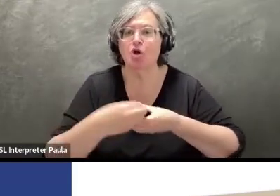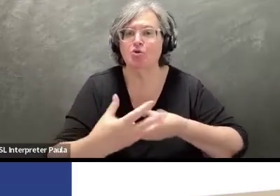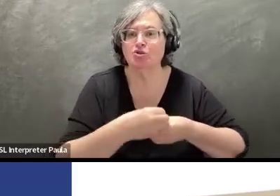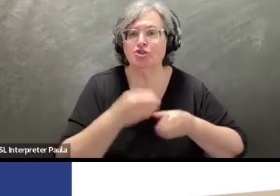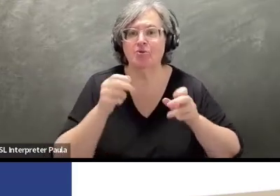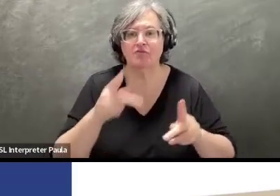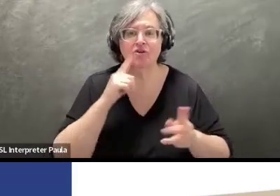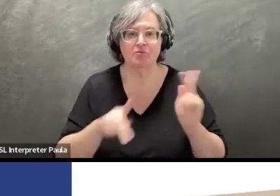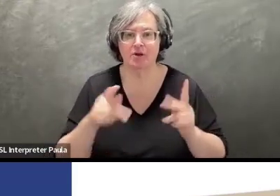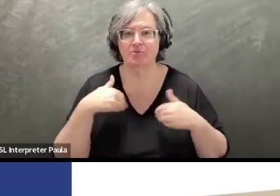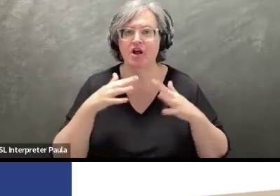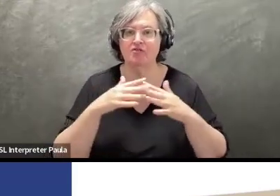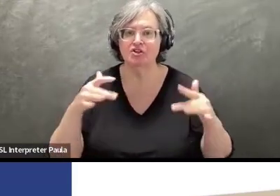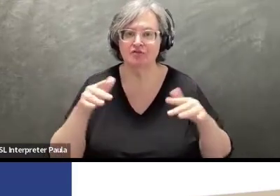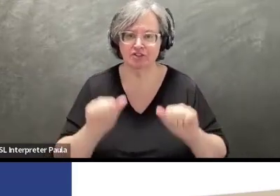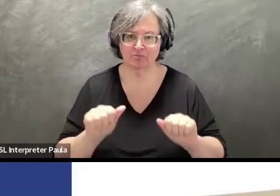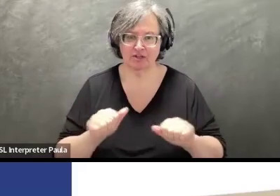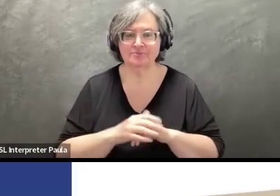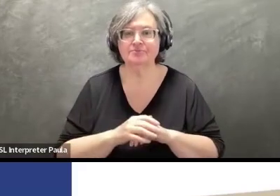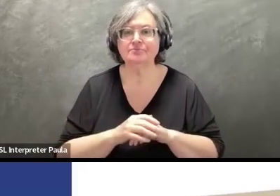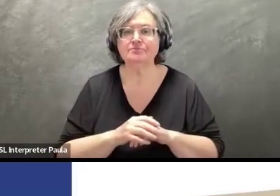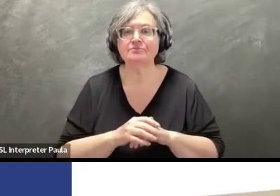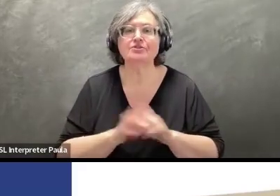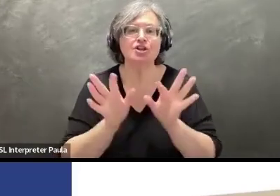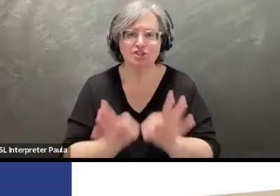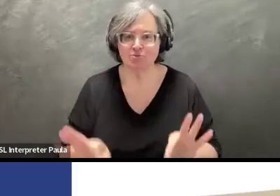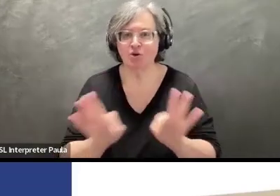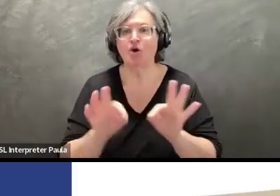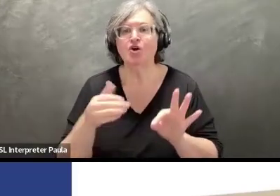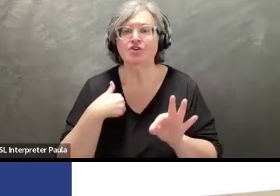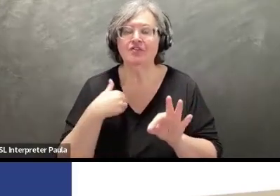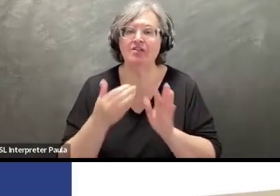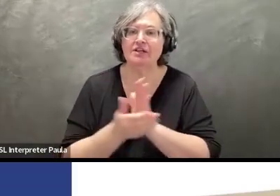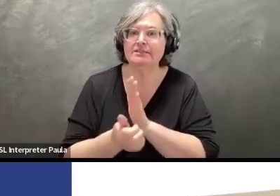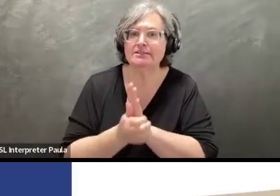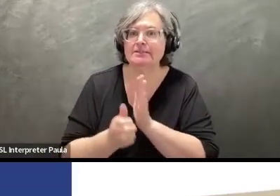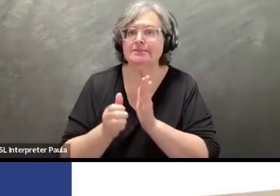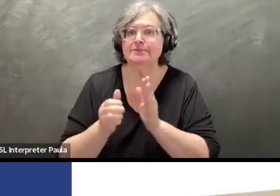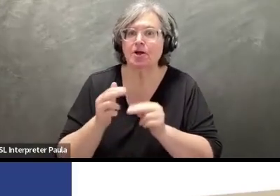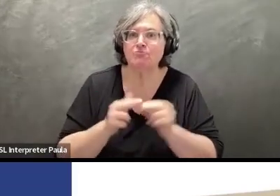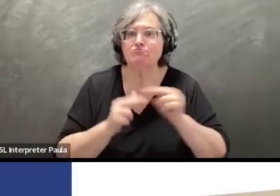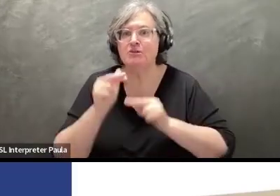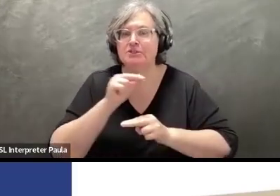people with diverse abilities. It is important to have those skill building opportunities integrated in community. Next